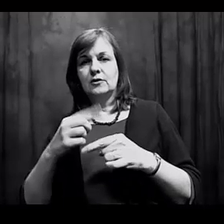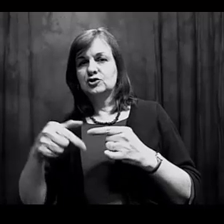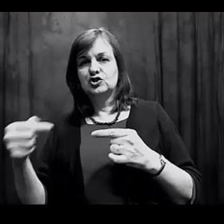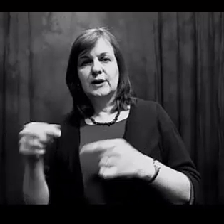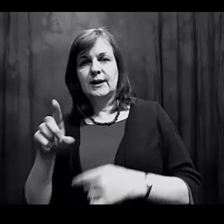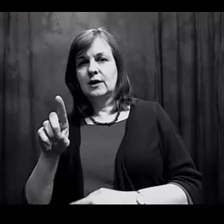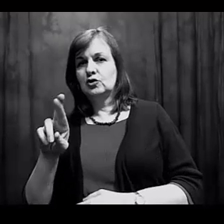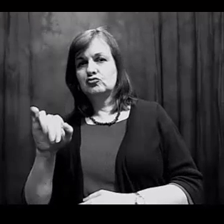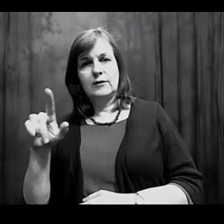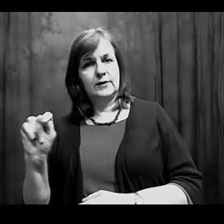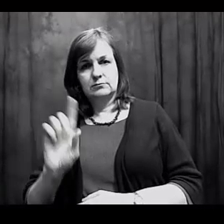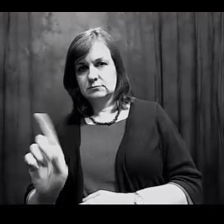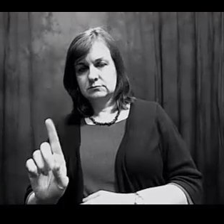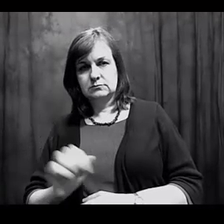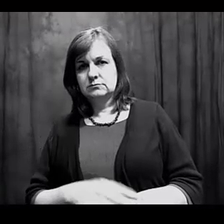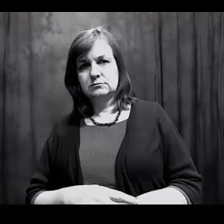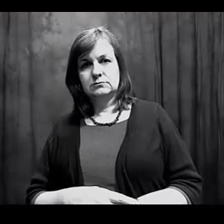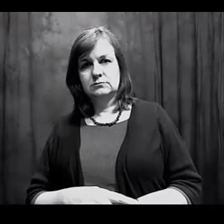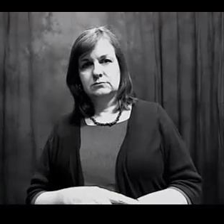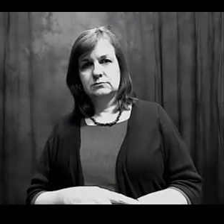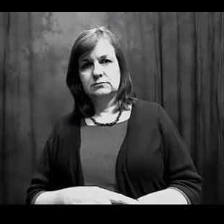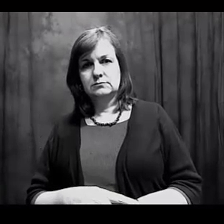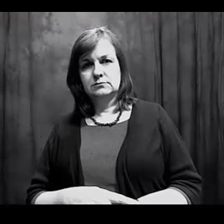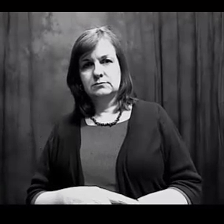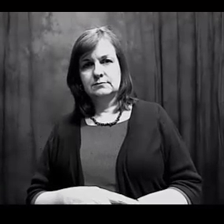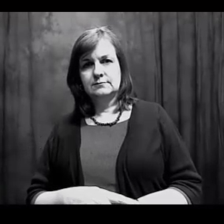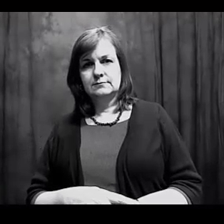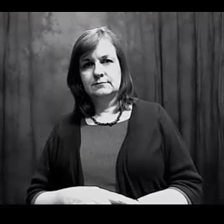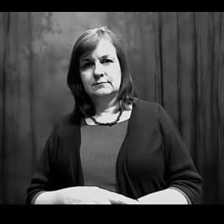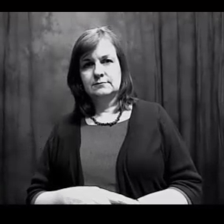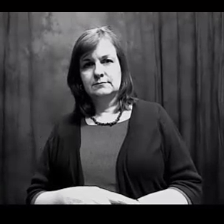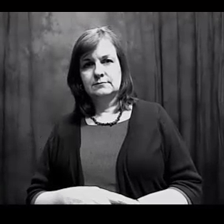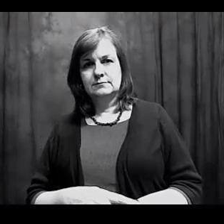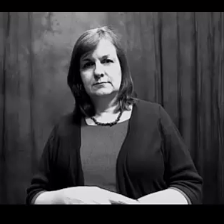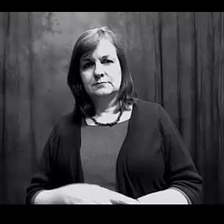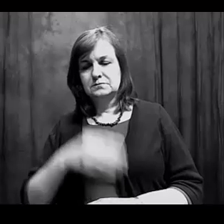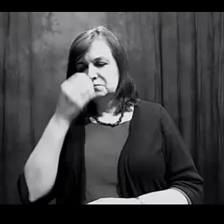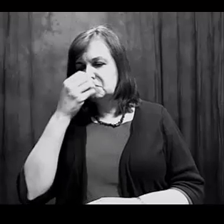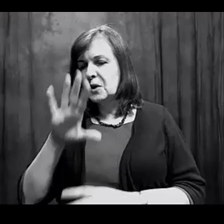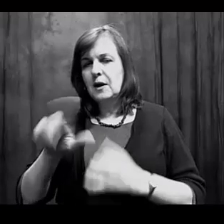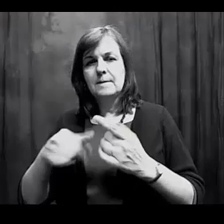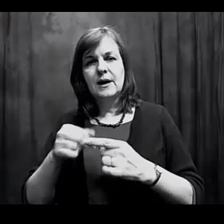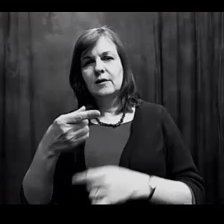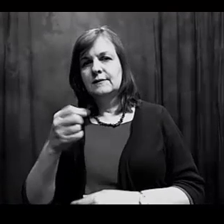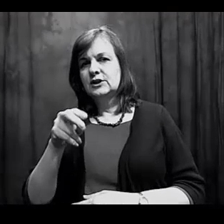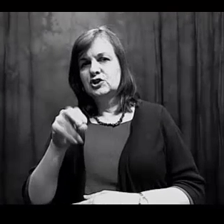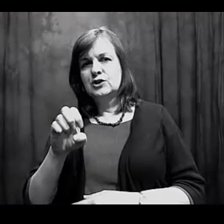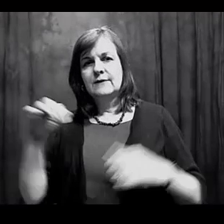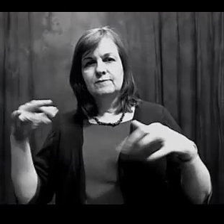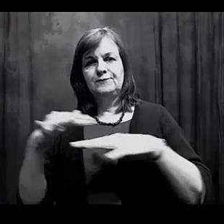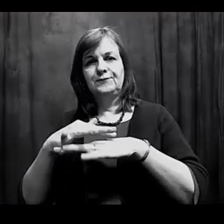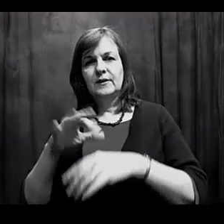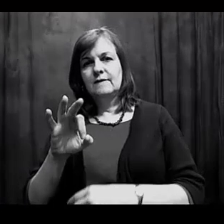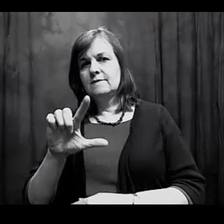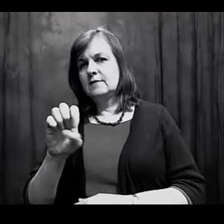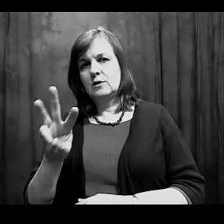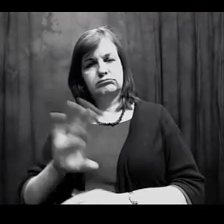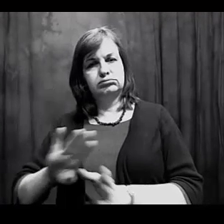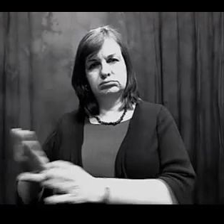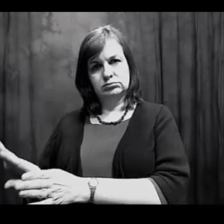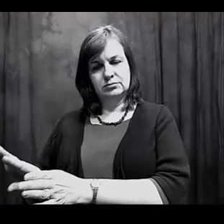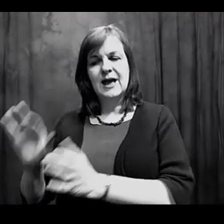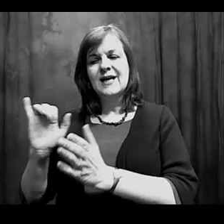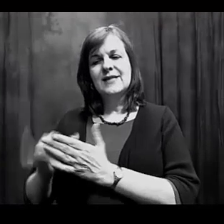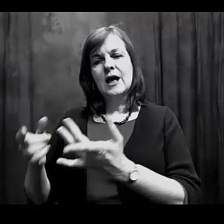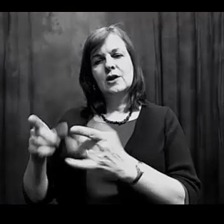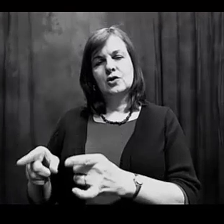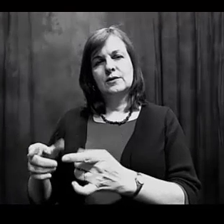so what we need to take a minute and think about is if we're looking at variation a population what is the original